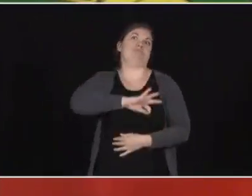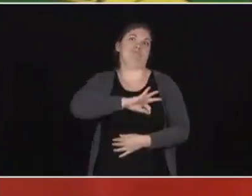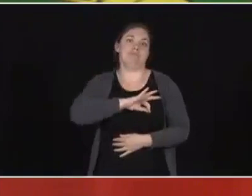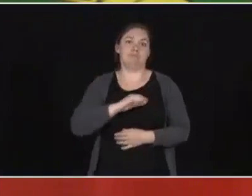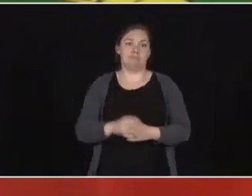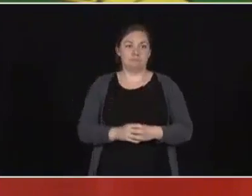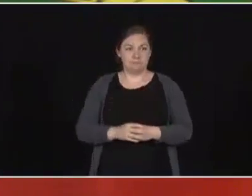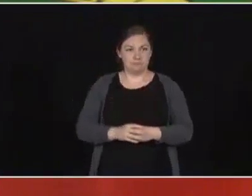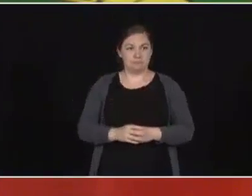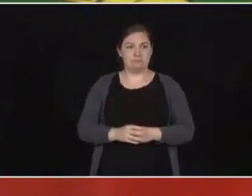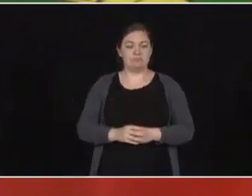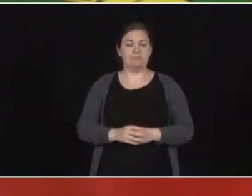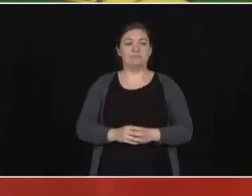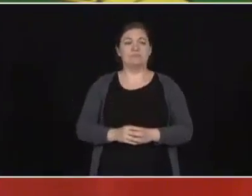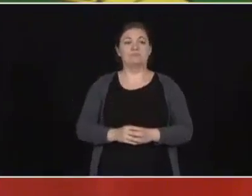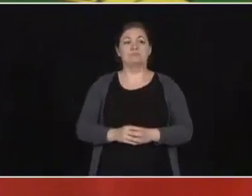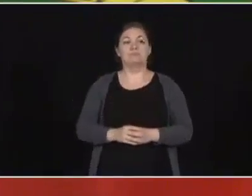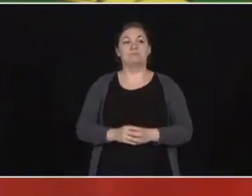the things that have been created through this.